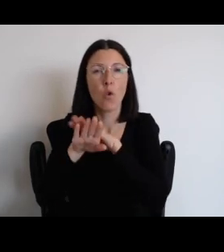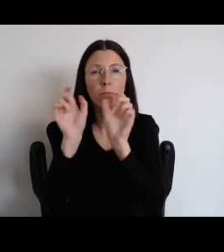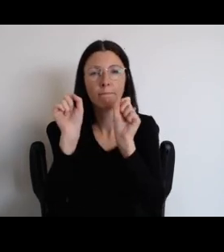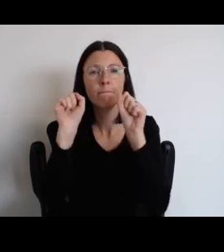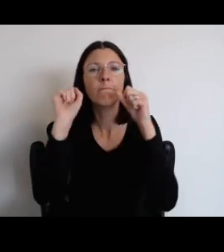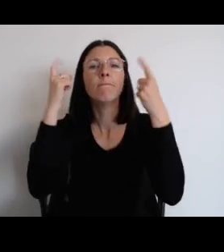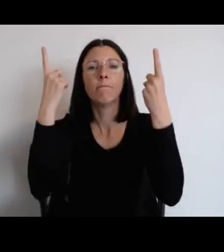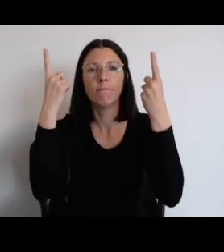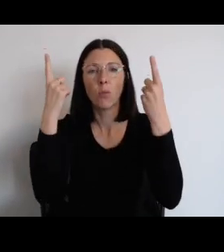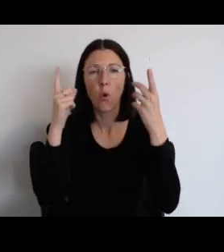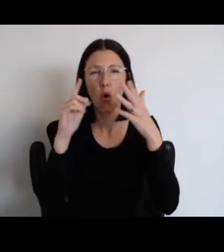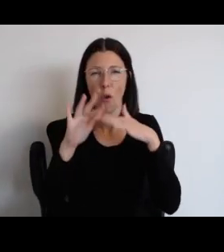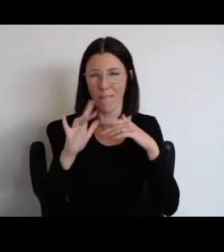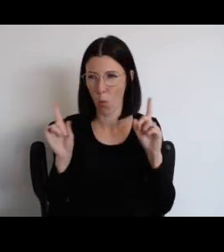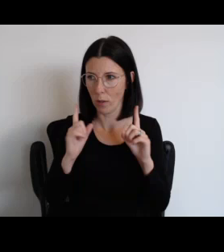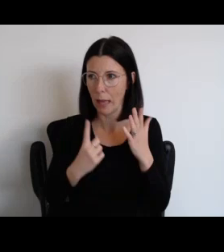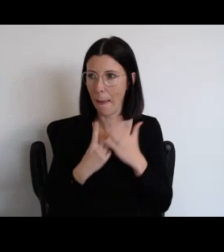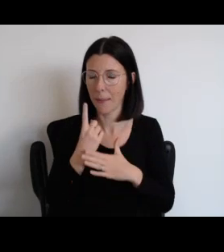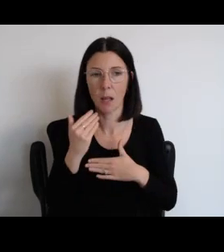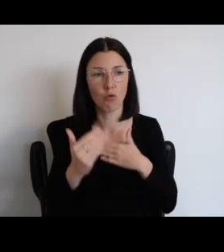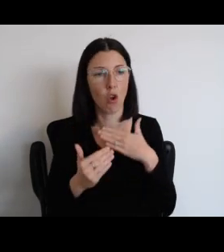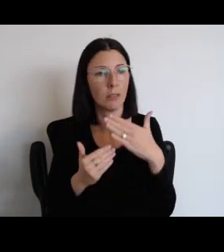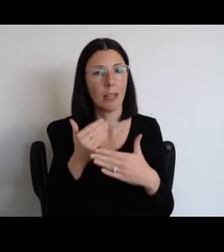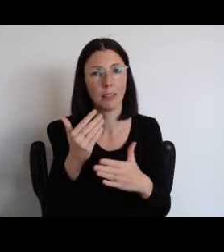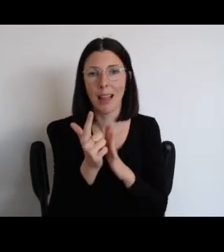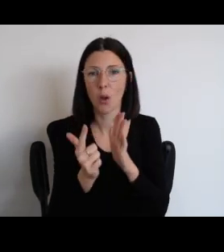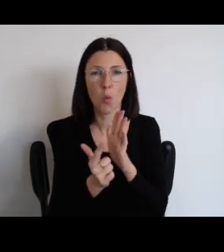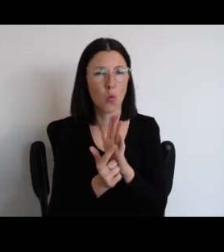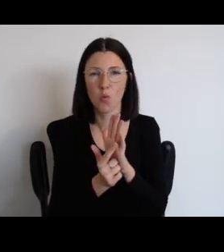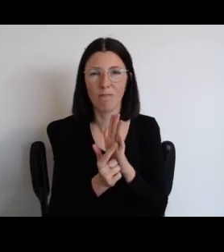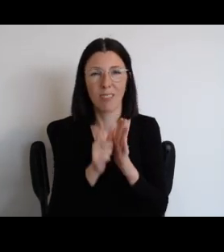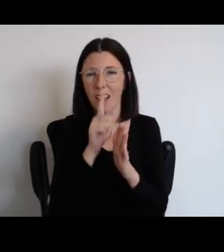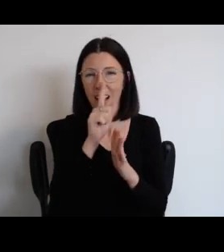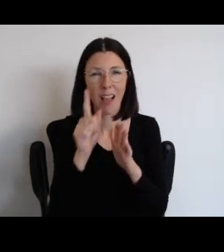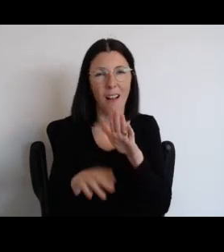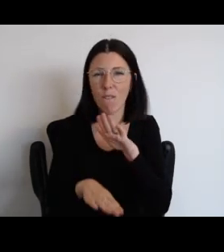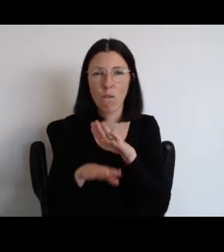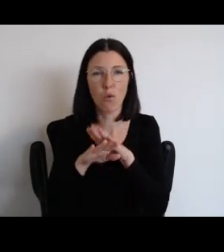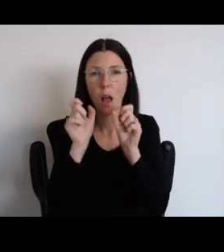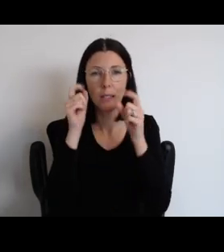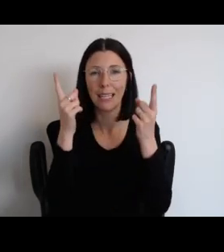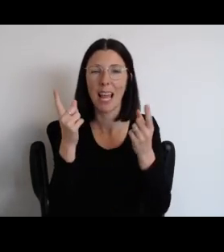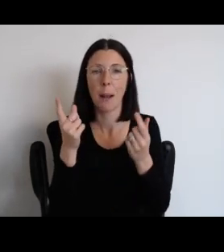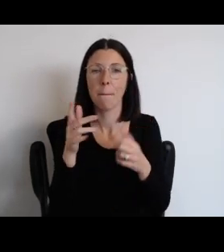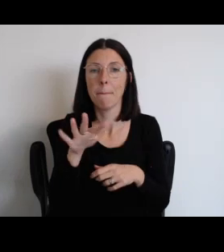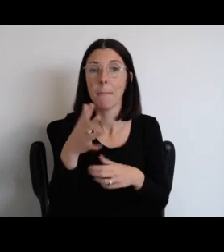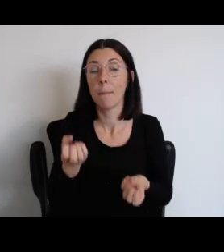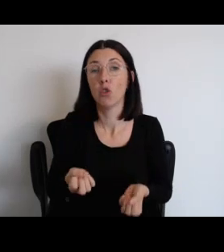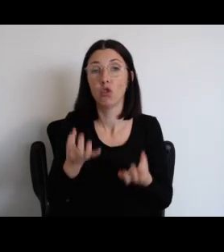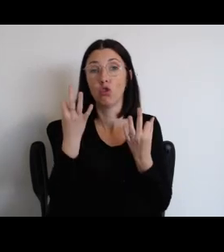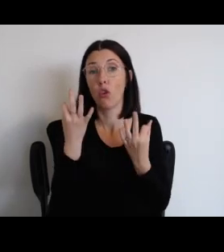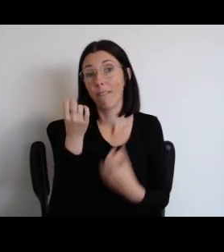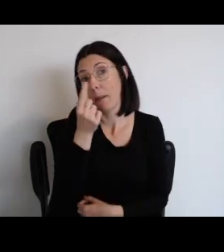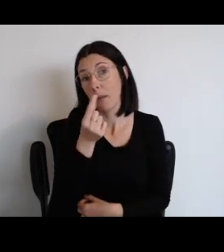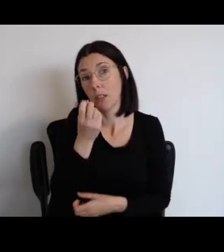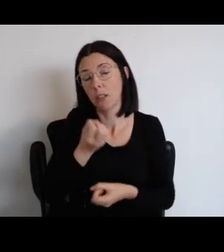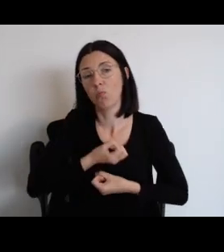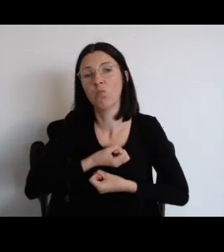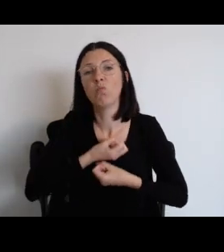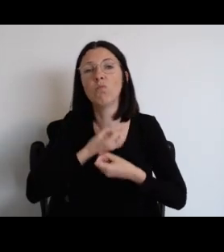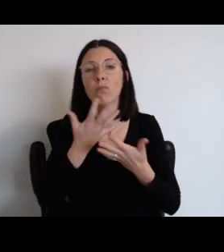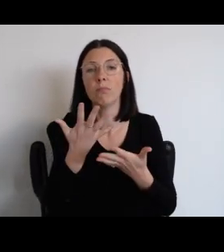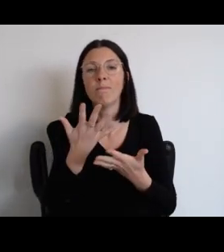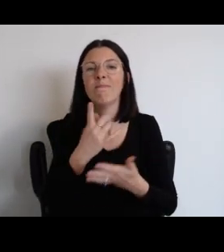the litigation and um may not have an ability to express a um a clear view and also um there's an